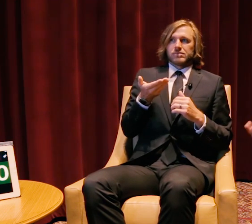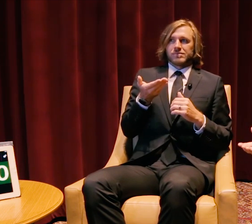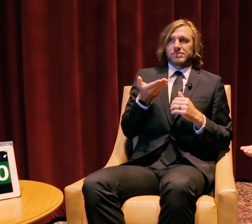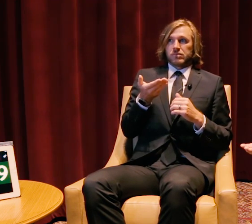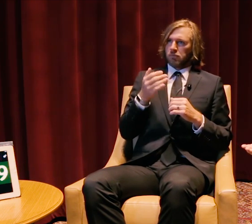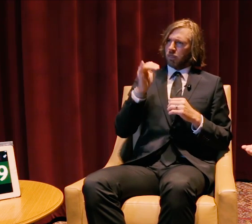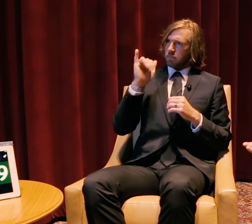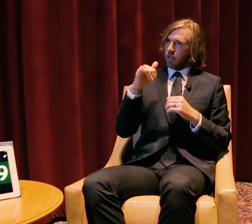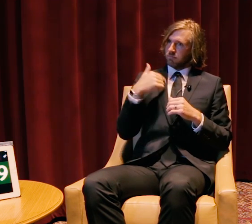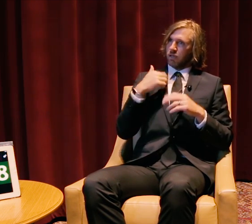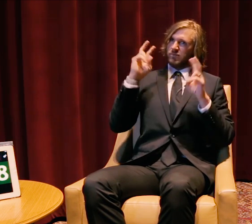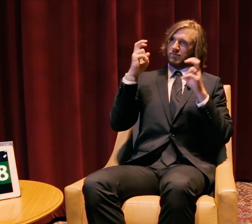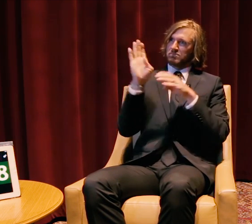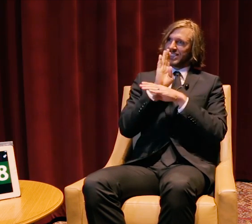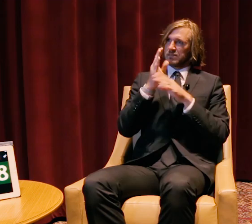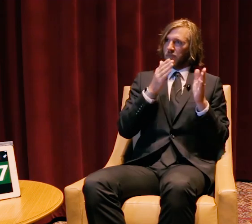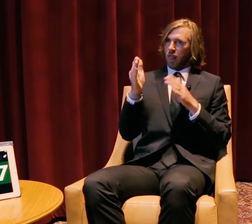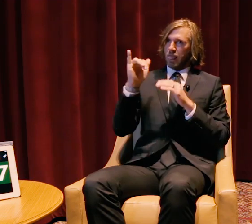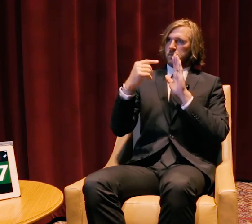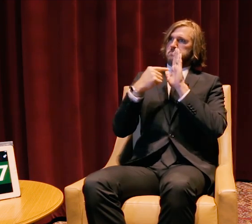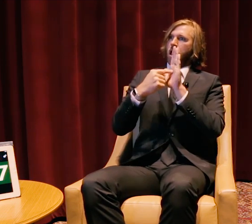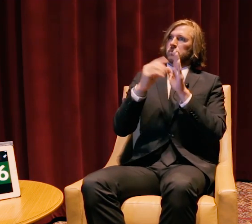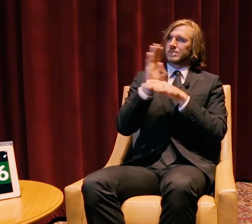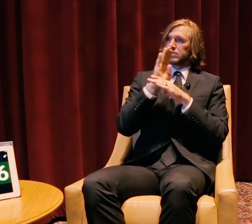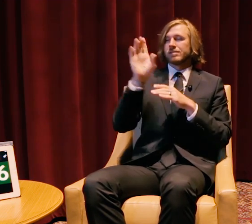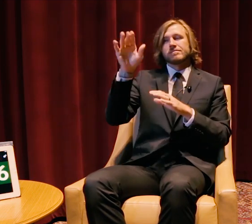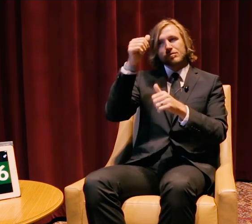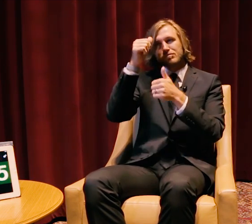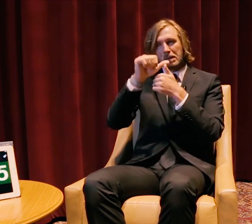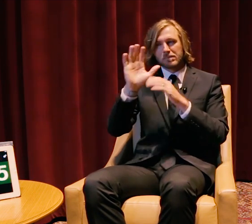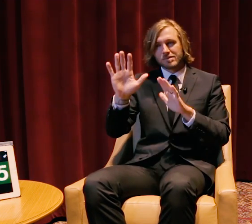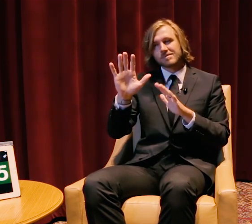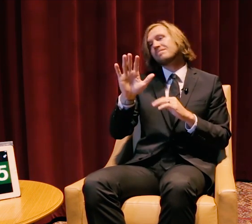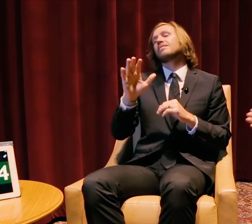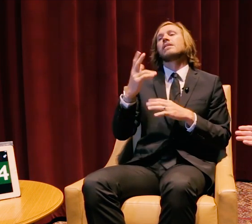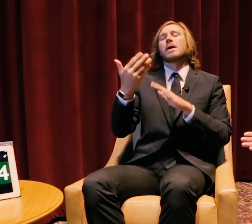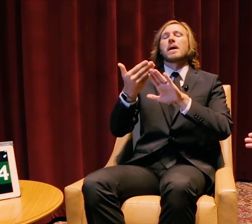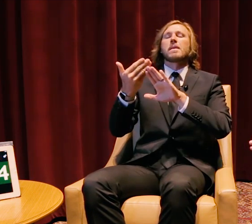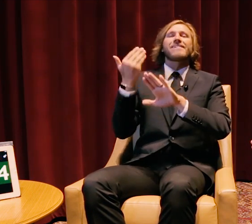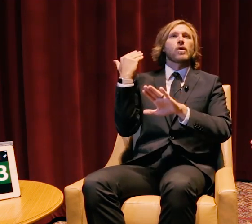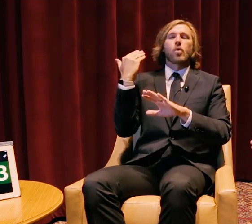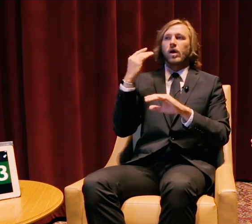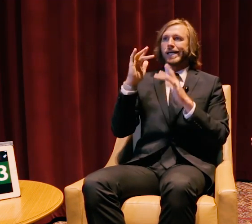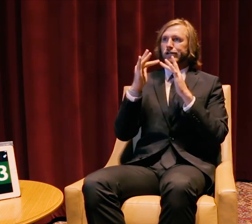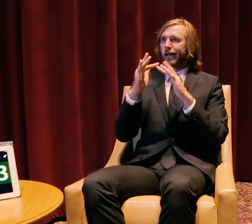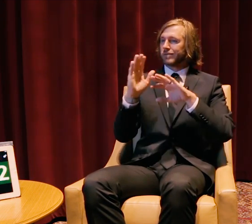So that was the business plan, that was the business model. You have to remember, this was way before the internet.